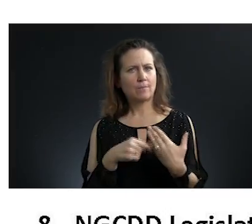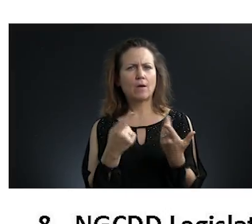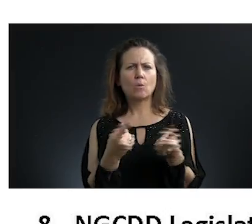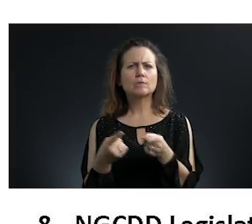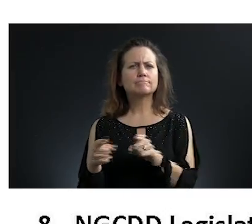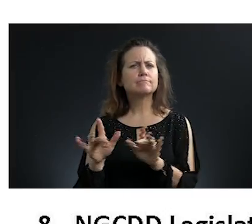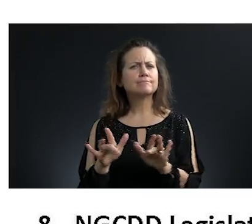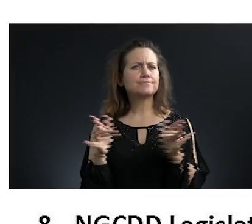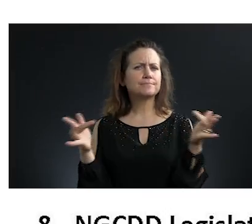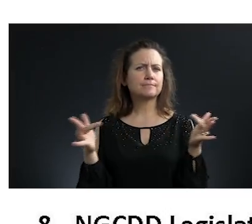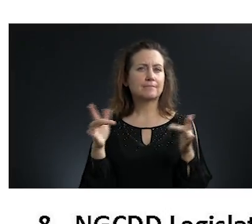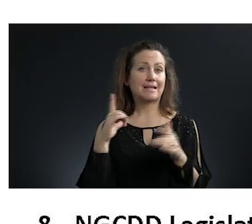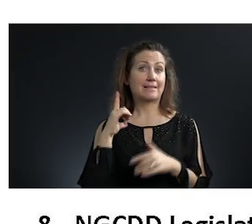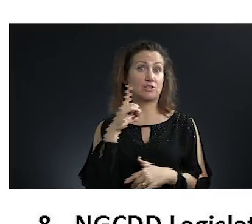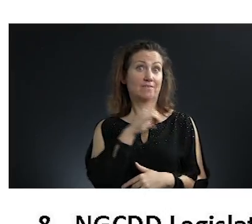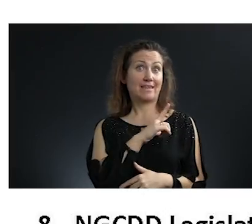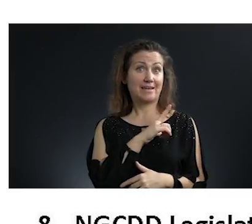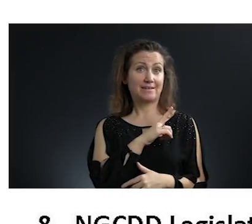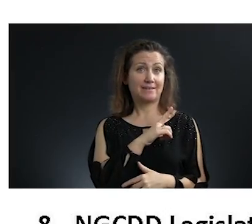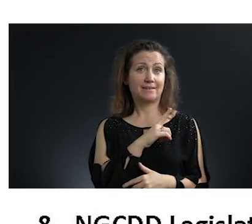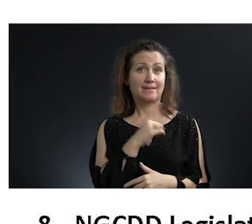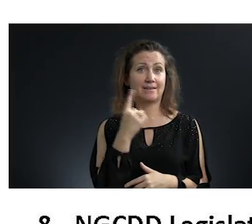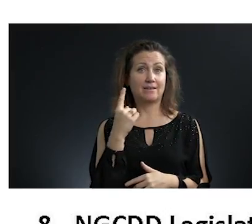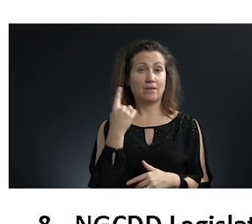legislatively at the state and national level